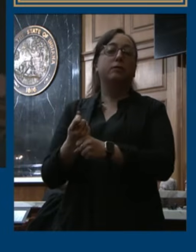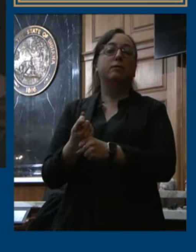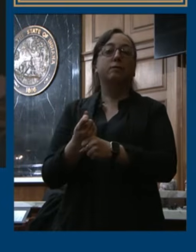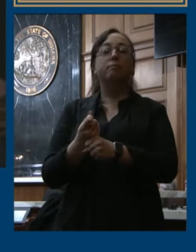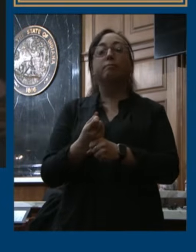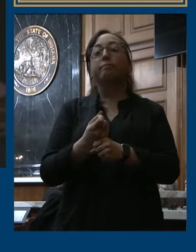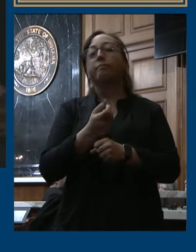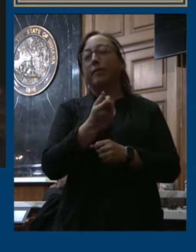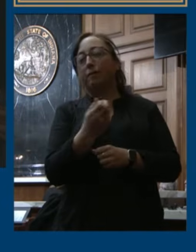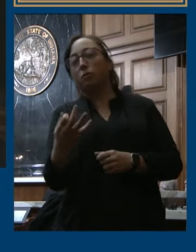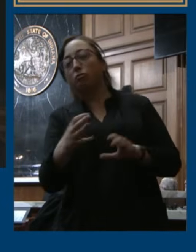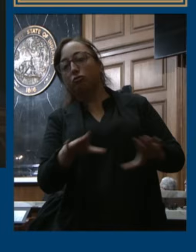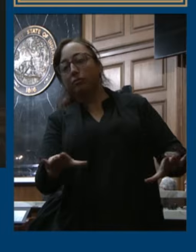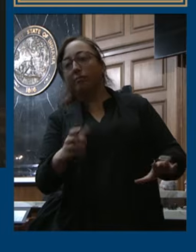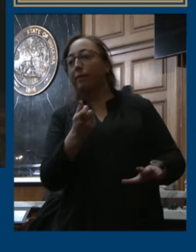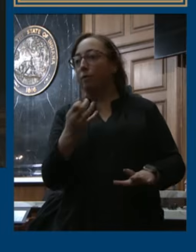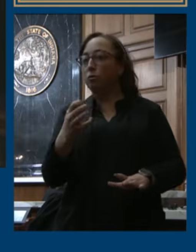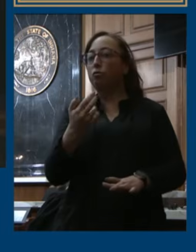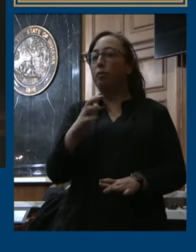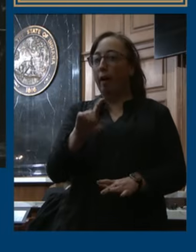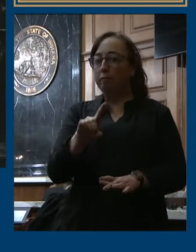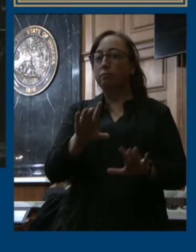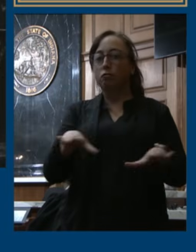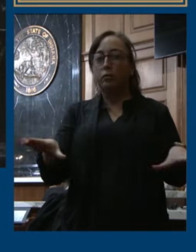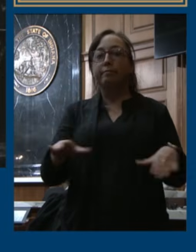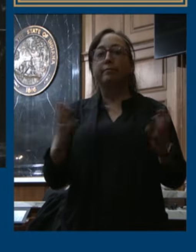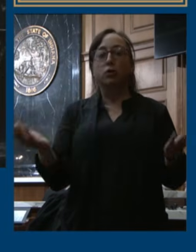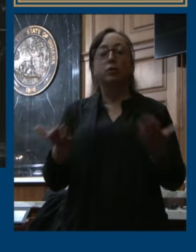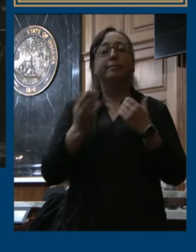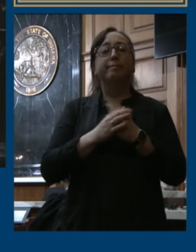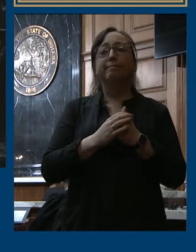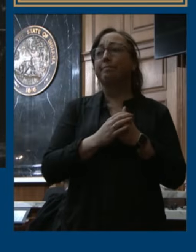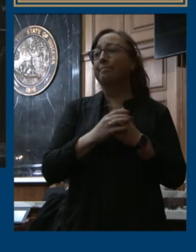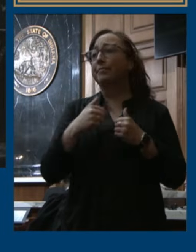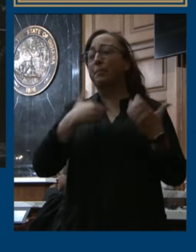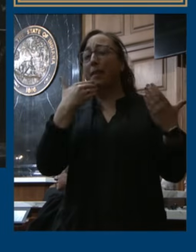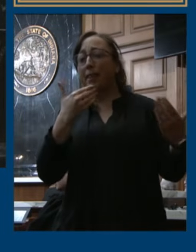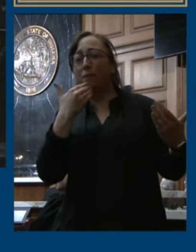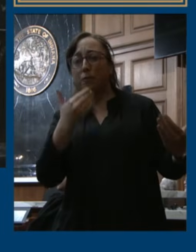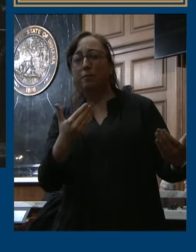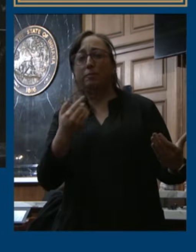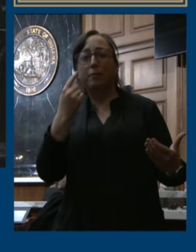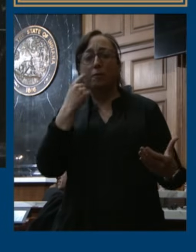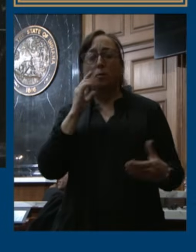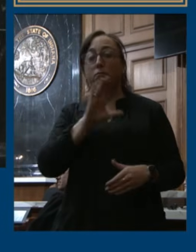MY CHILDREN, SOME OF MY GRANDCHILDREN. I AM SO GRATEFUL FOR THE SACRIFICES THAT YOU'VE MADE